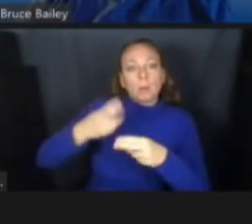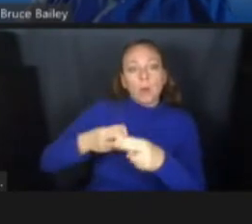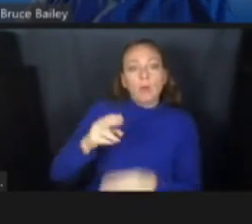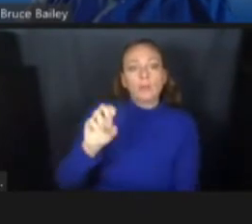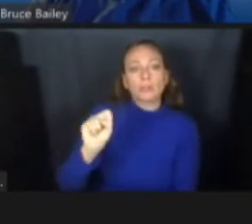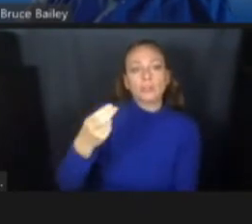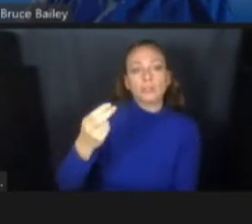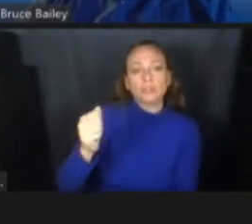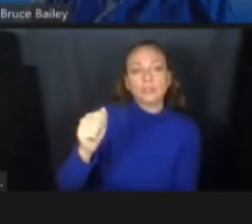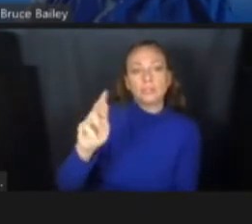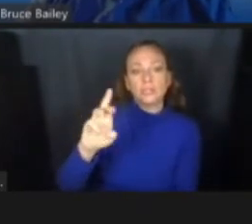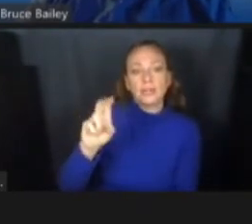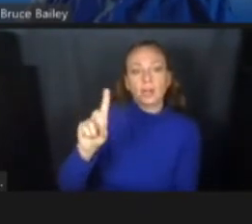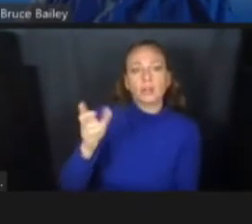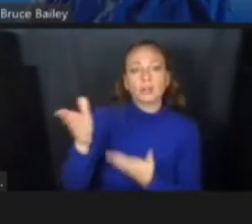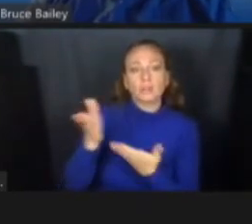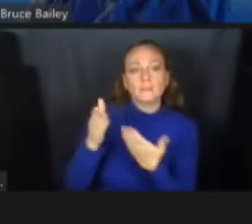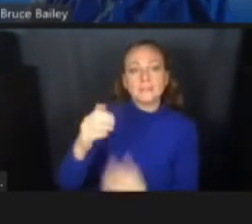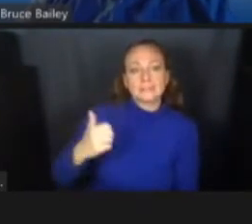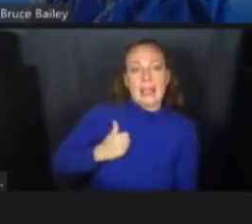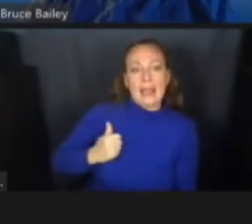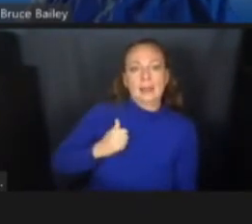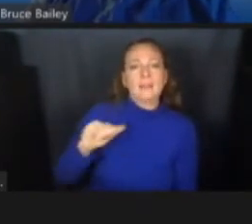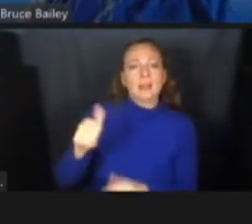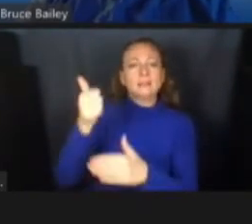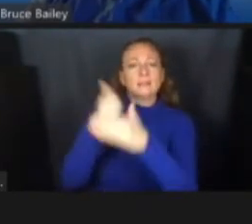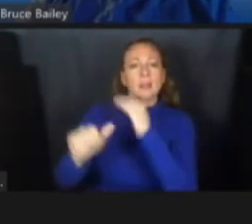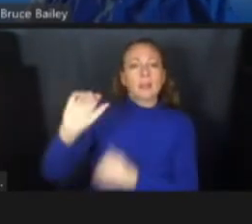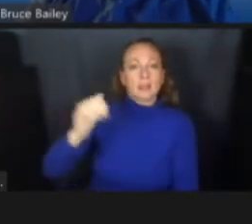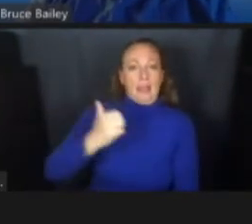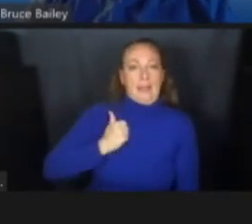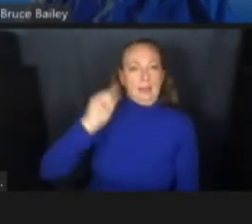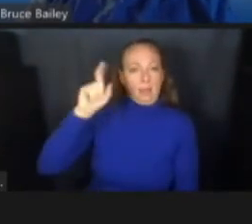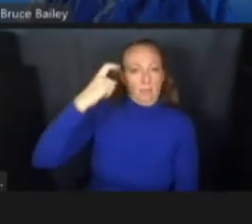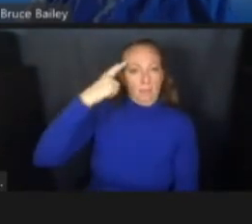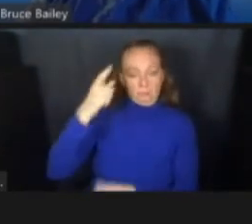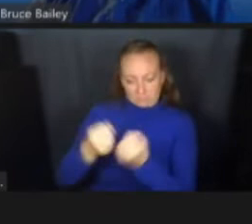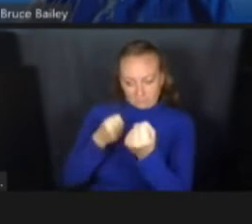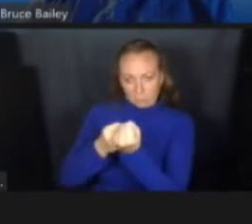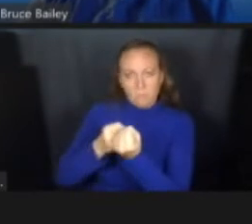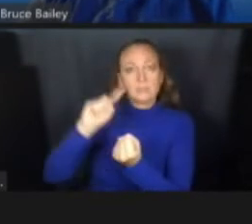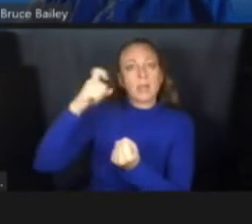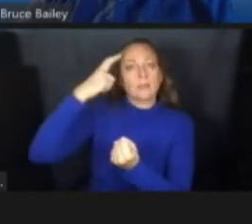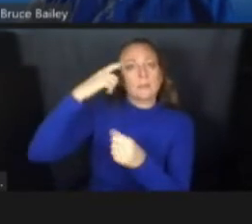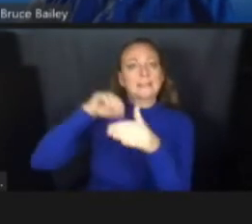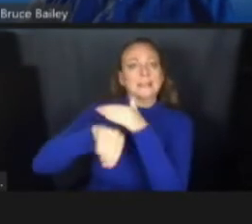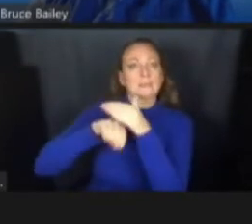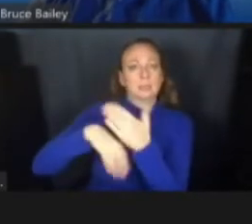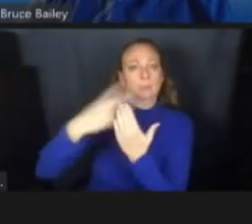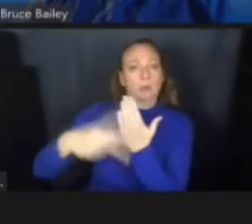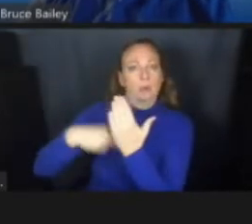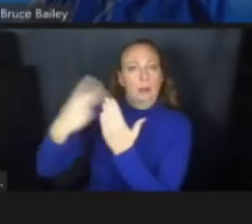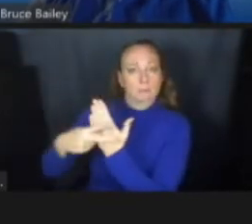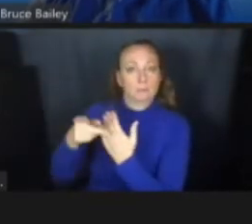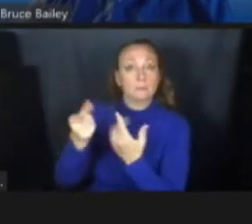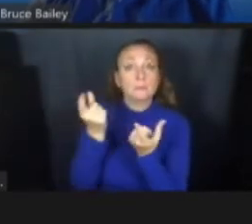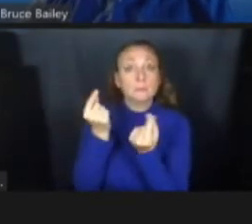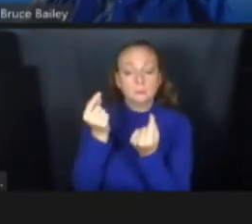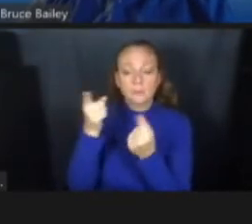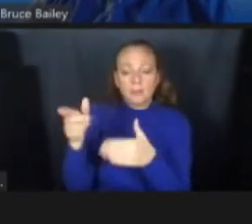which is part of the Canadian government, which supports government accessibility programs. And what they do, is they share government practices